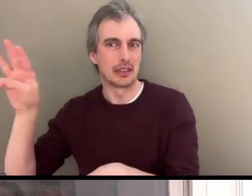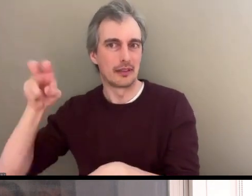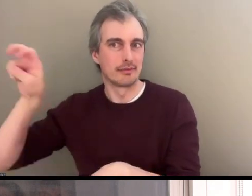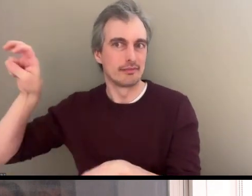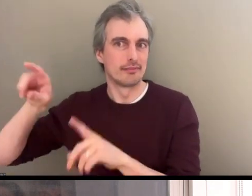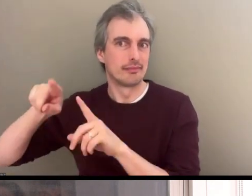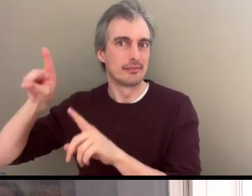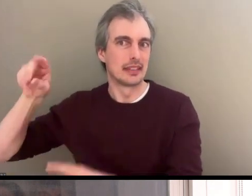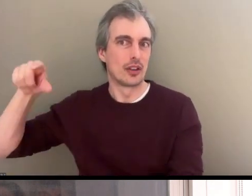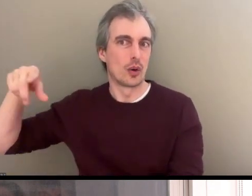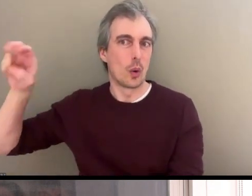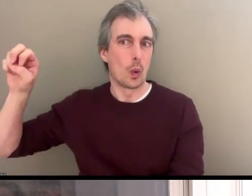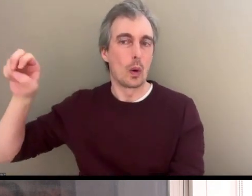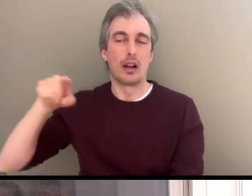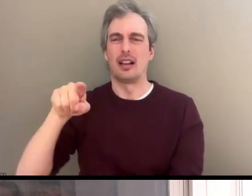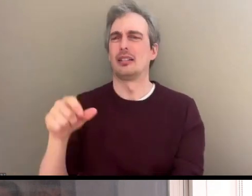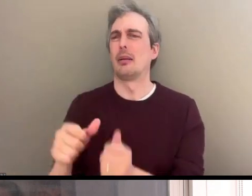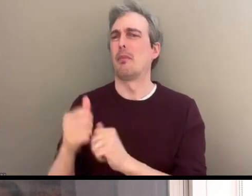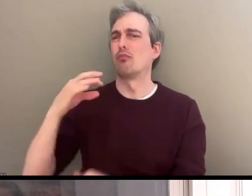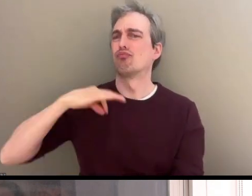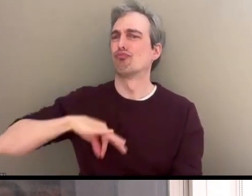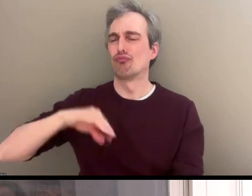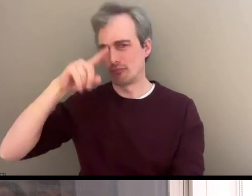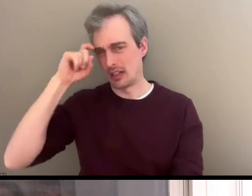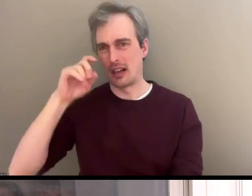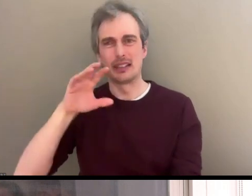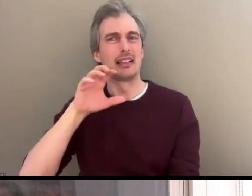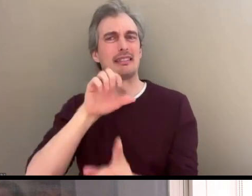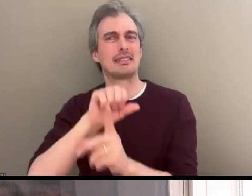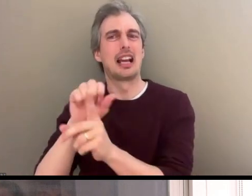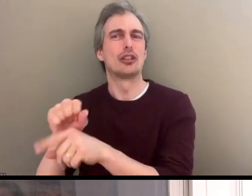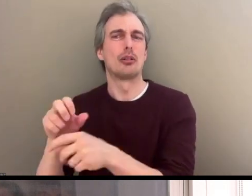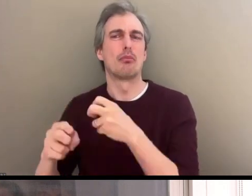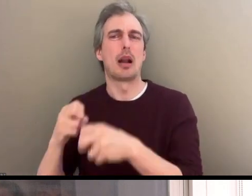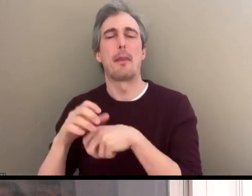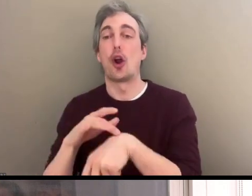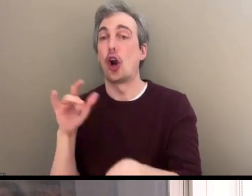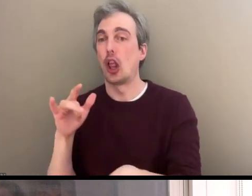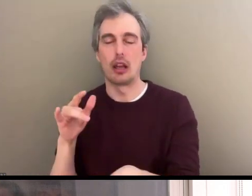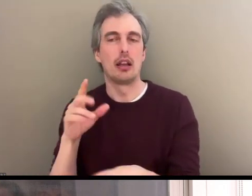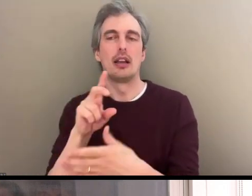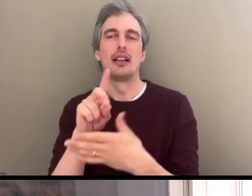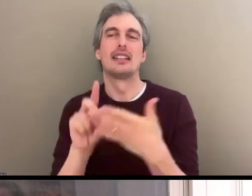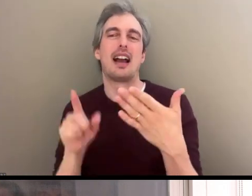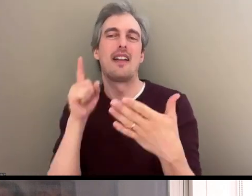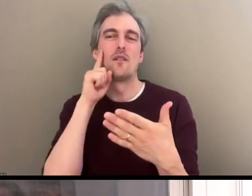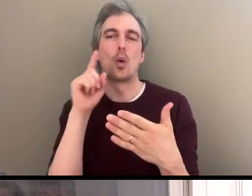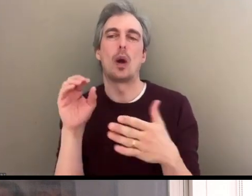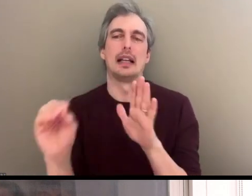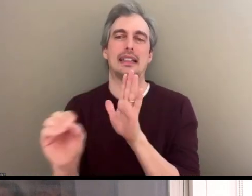It's designed for zero false positives, focusing only on issues it can confirm with high confidence.